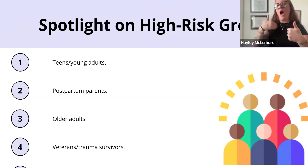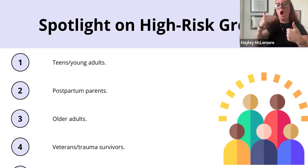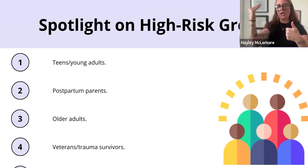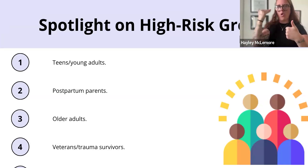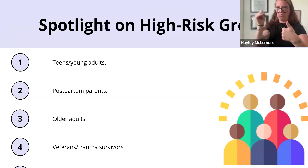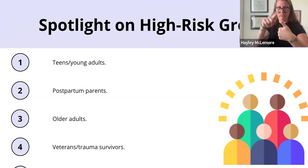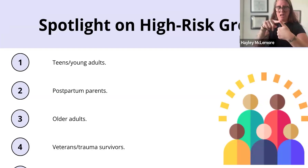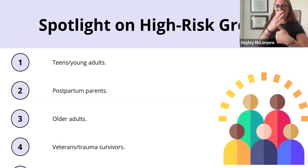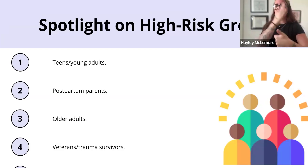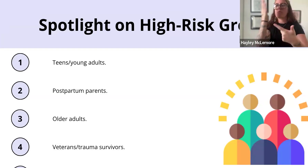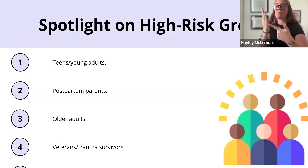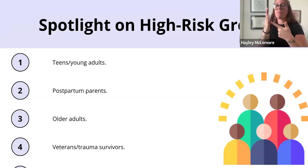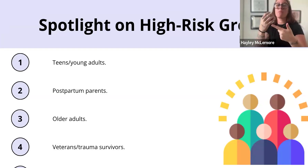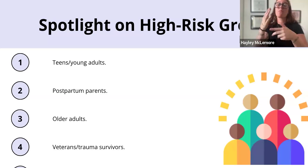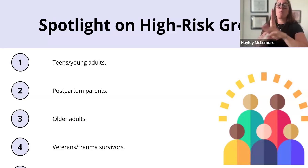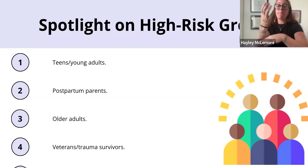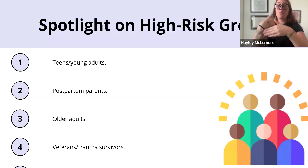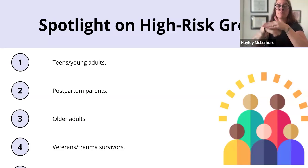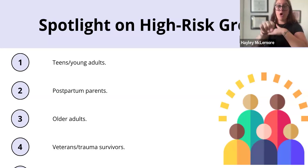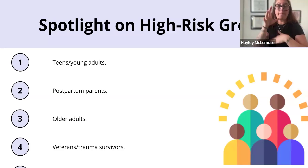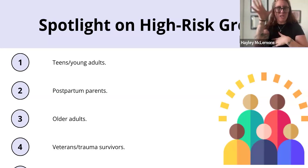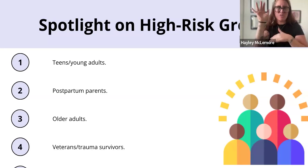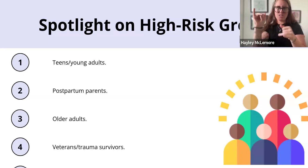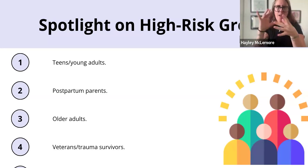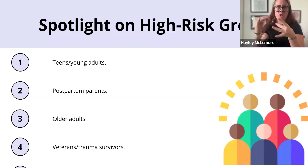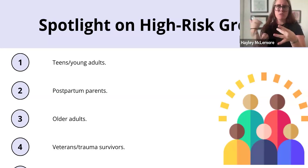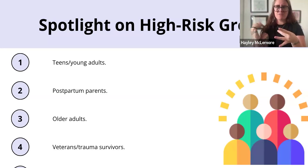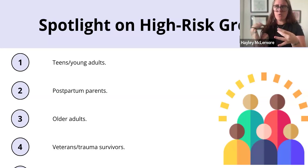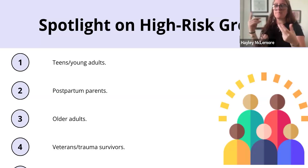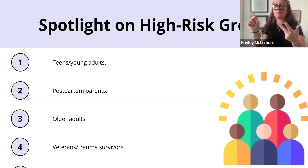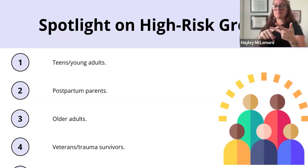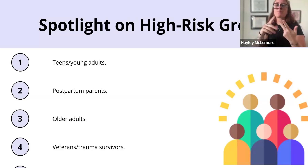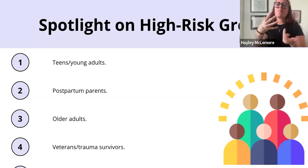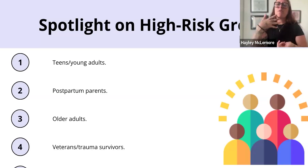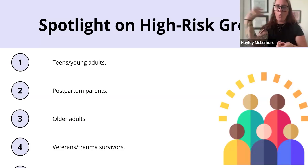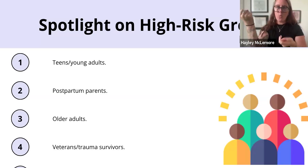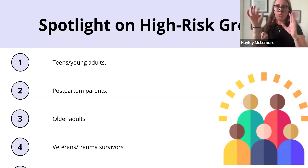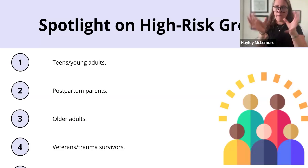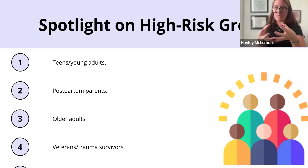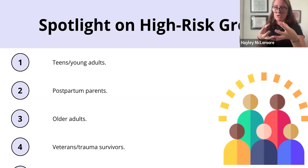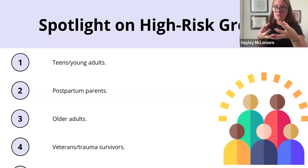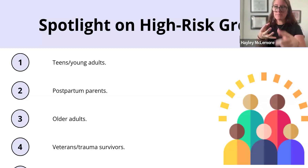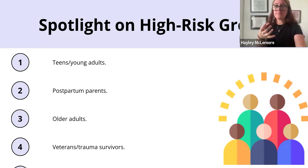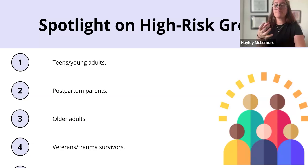Teens and young adults are at the highest risk. After that is post-partum parents, as I mentioned,